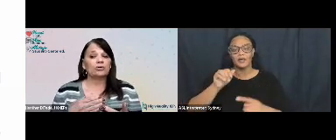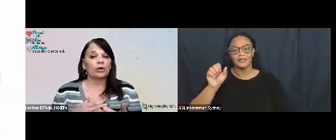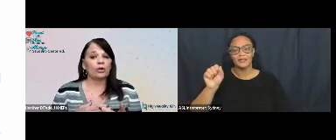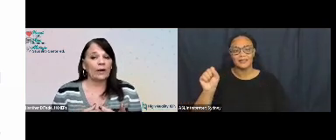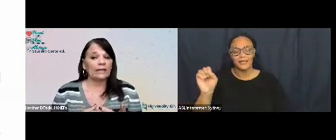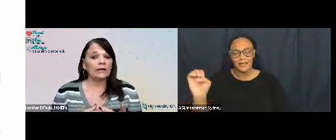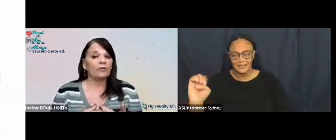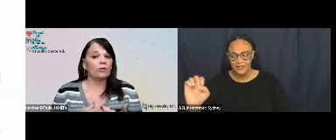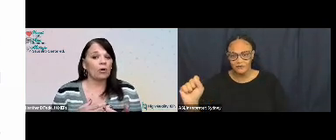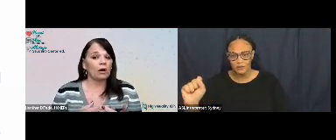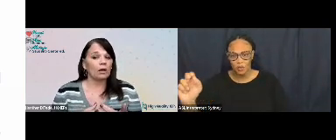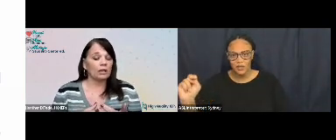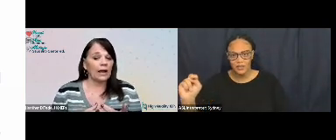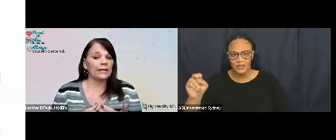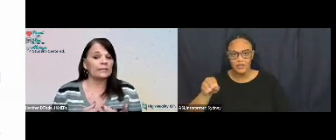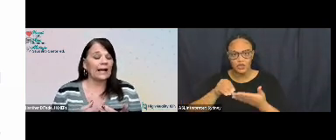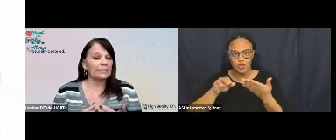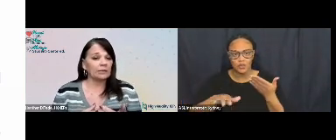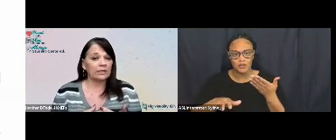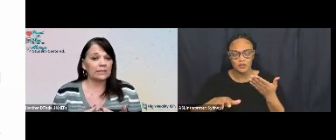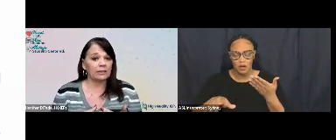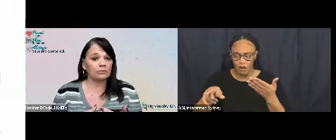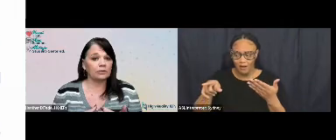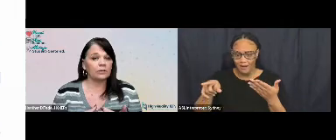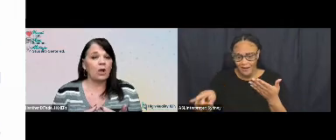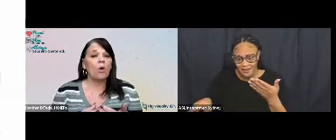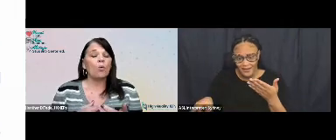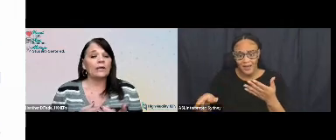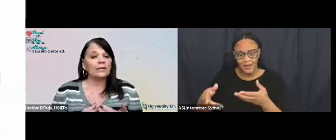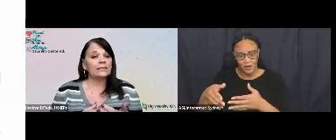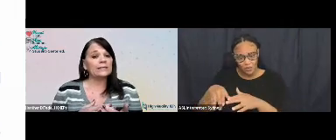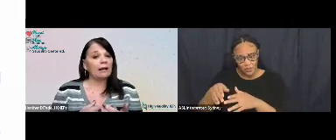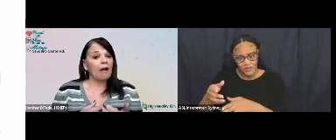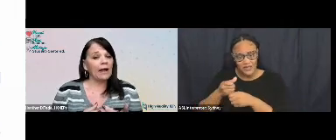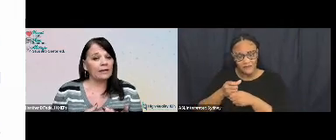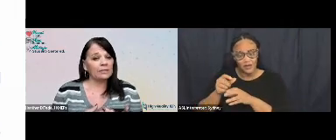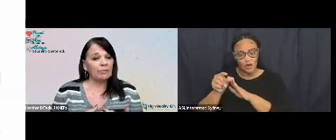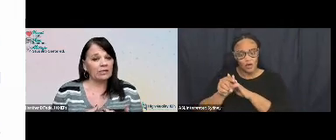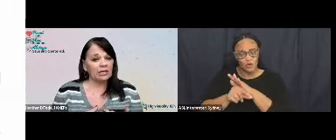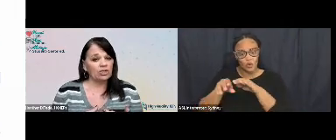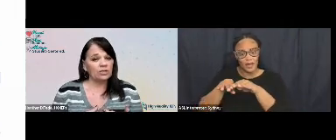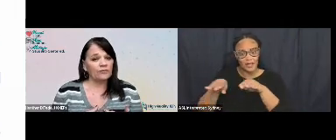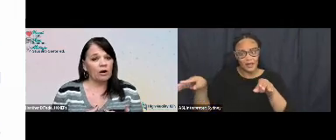to their grade level or aligned academic standards. We need to set high expectations